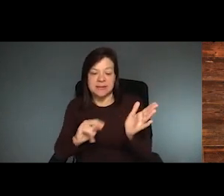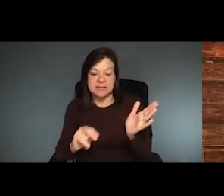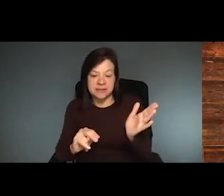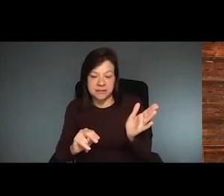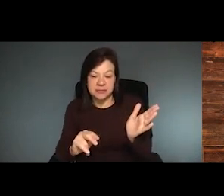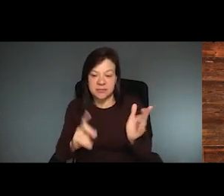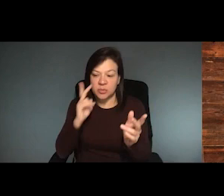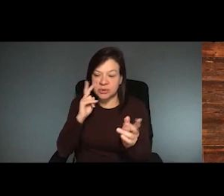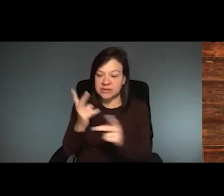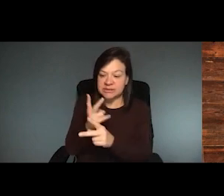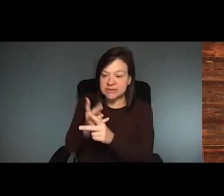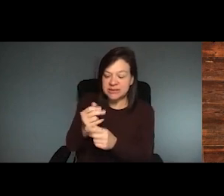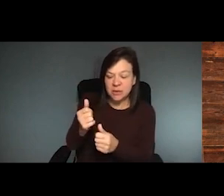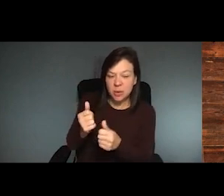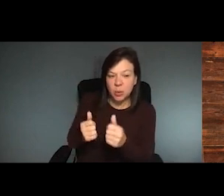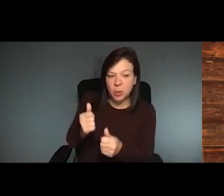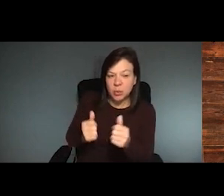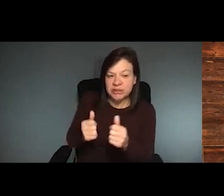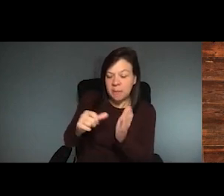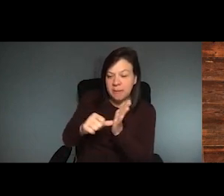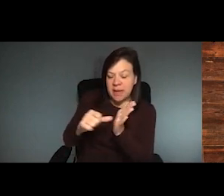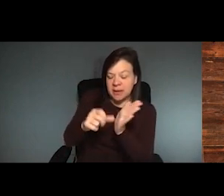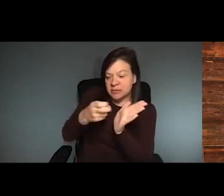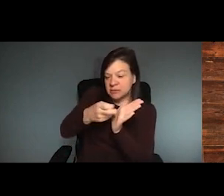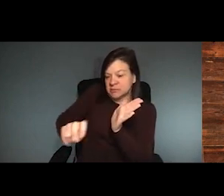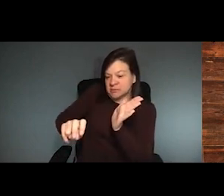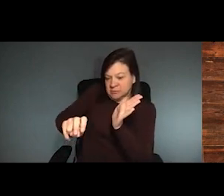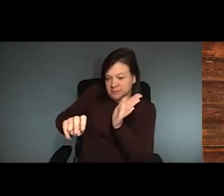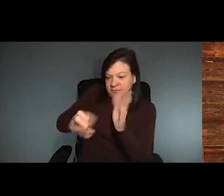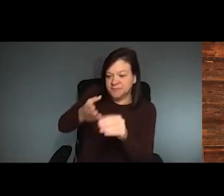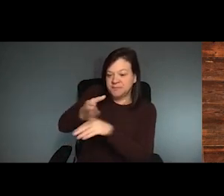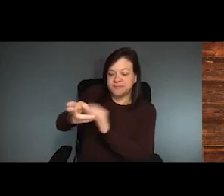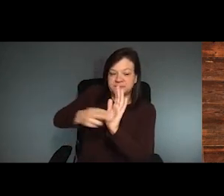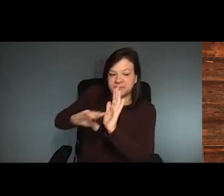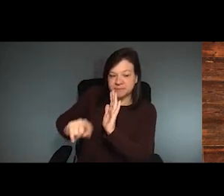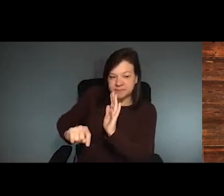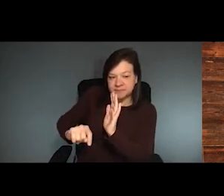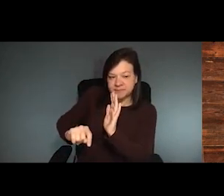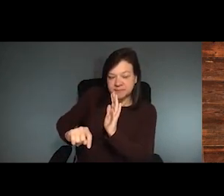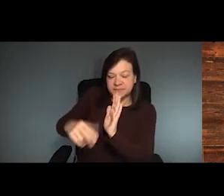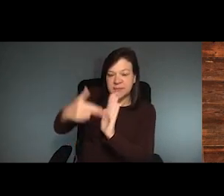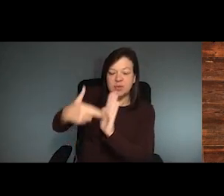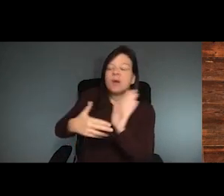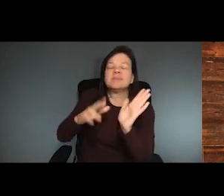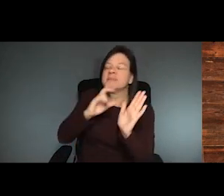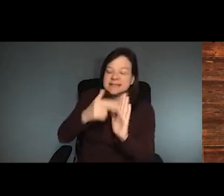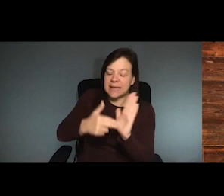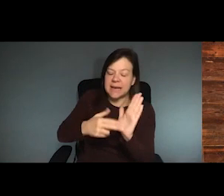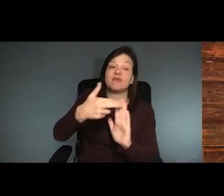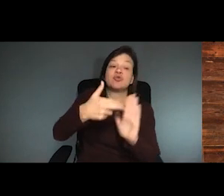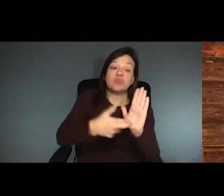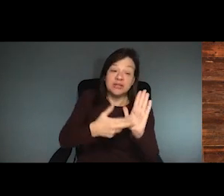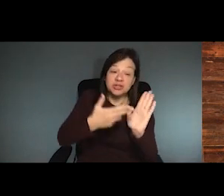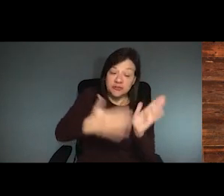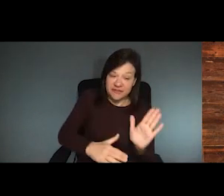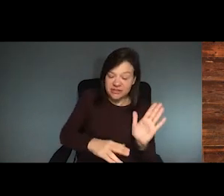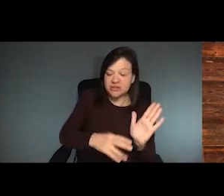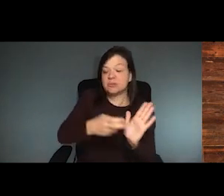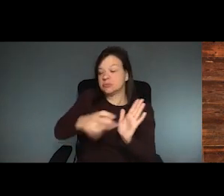WHICH PAGE, THAT WE WANT THEM TO BE DIRECTED TO. AFTER SOMEBODY REGISTERS, I'M SORRY AND THEN AFTER SOMEBODY SIGNS IN AND AFTER SOMEBODY SIGNS OUT.